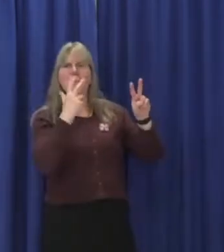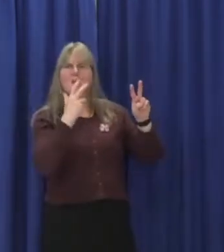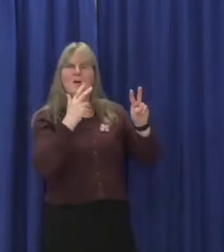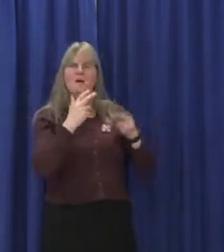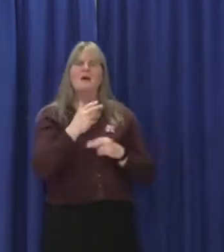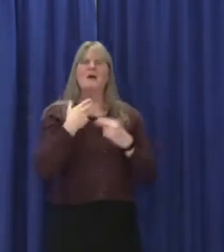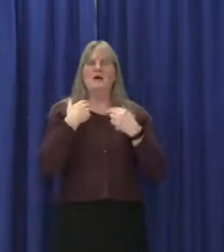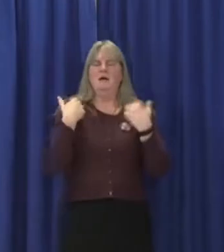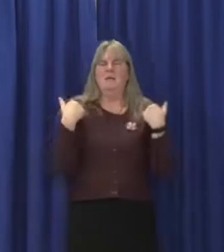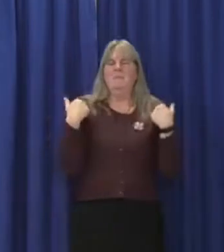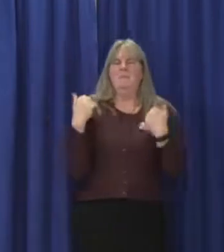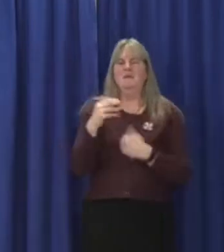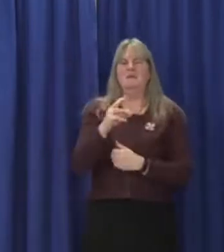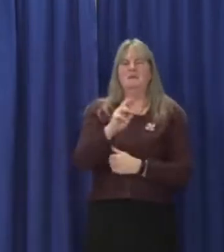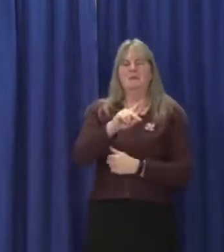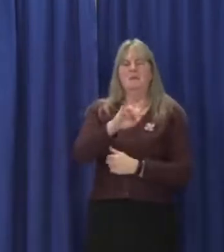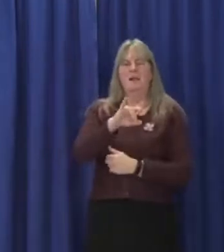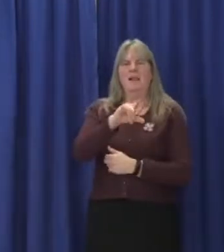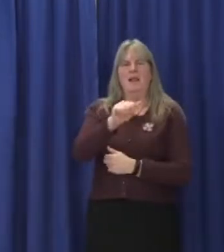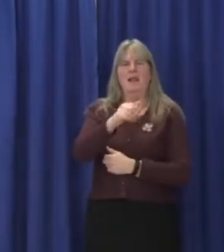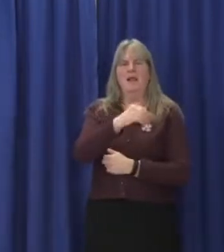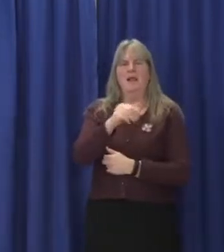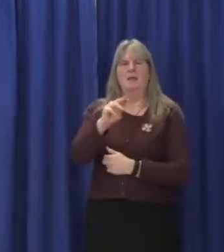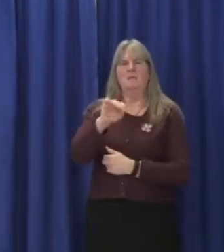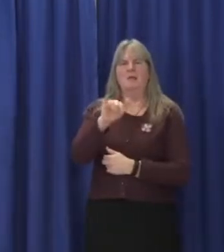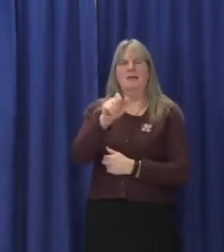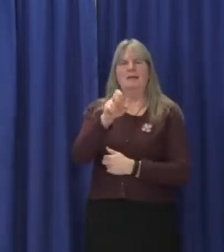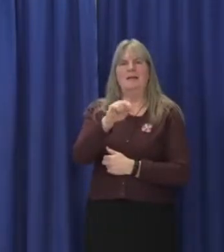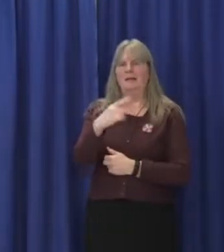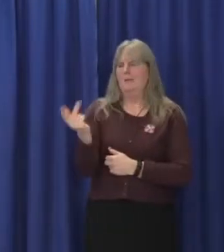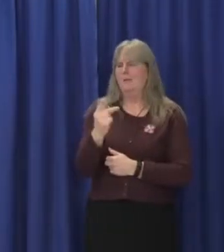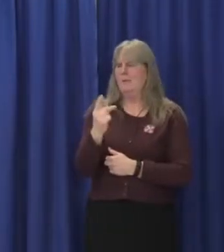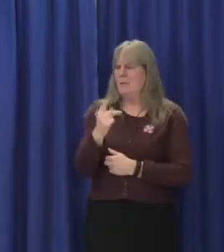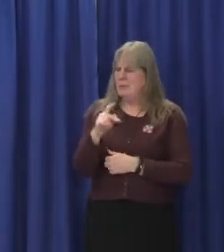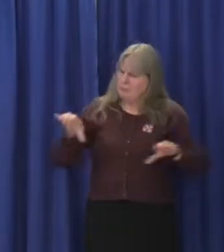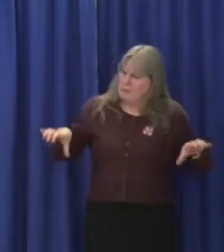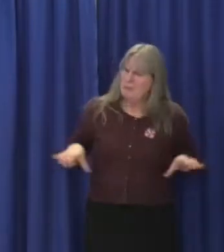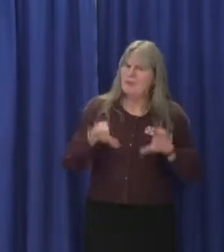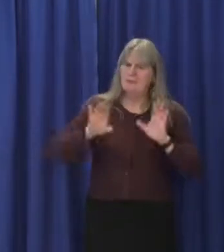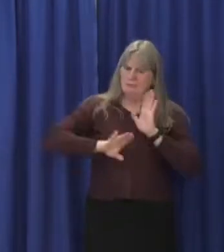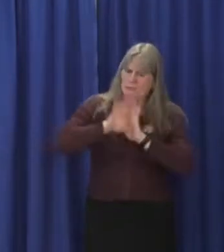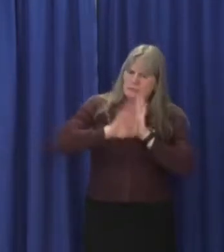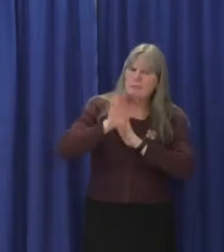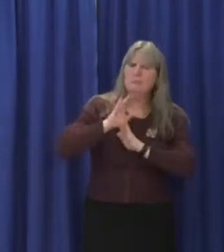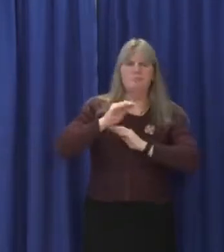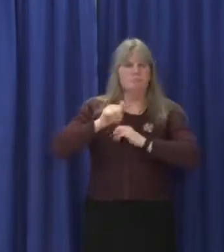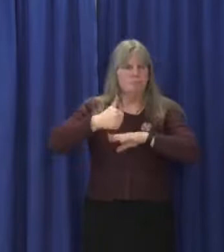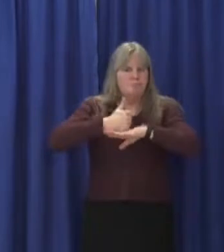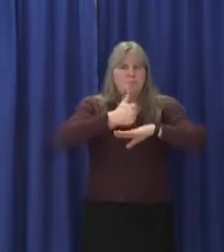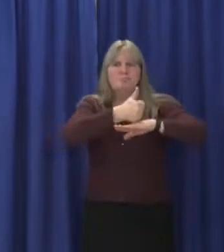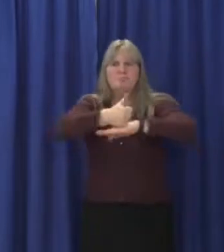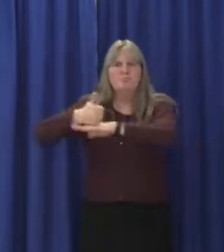Minister Dundy-- Minister McLean have done over the years in these pursuits, and we